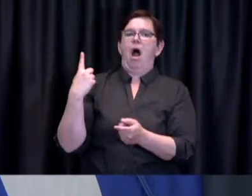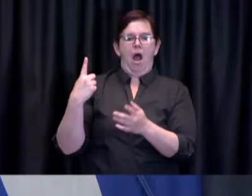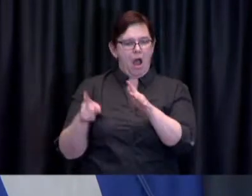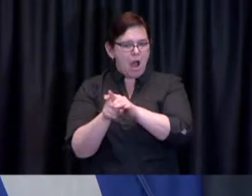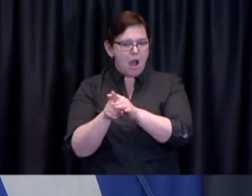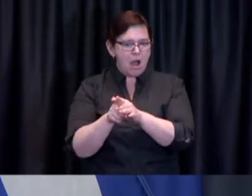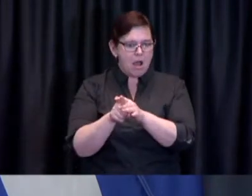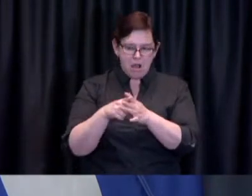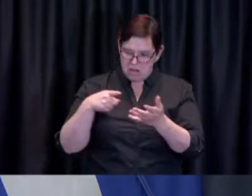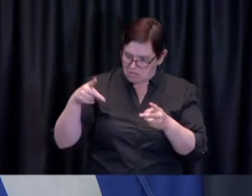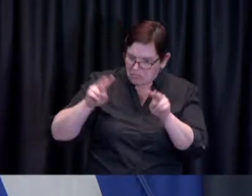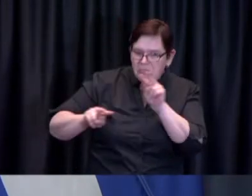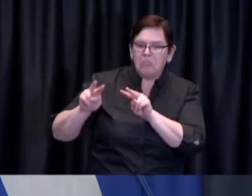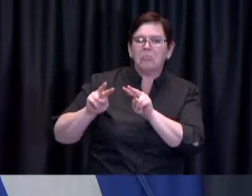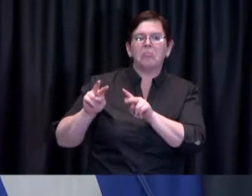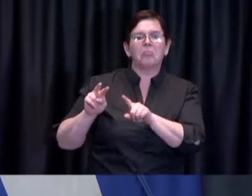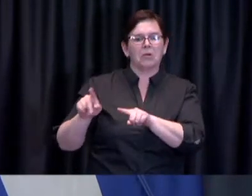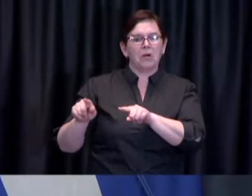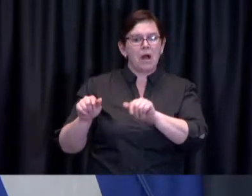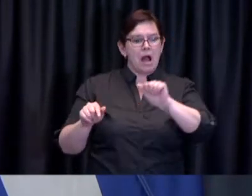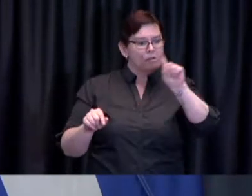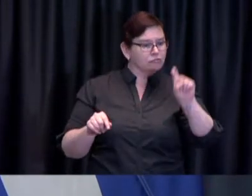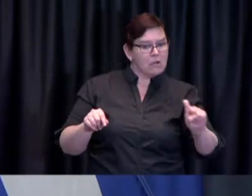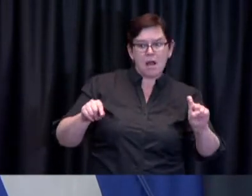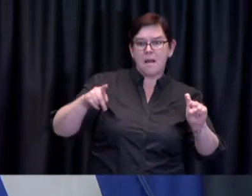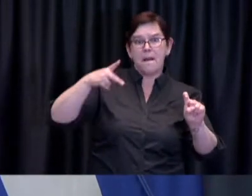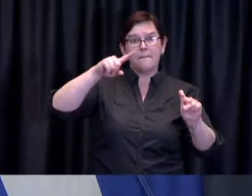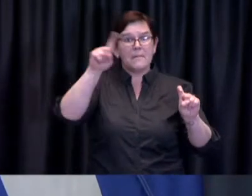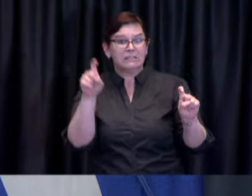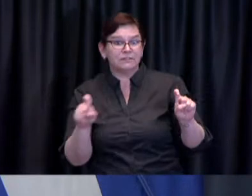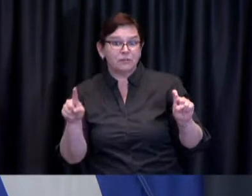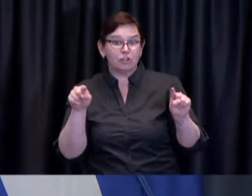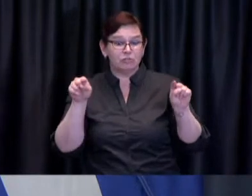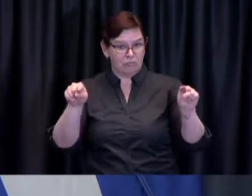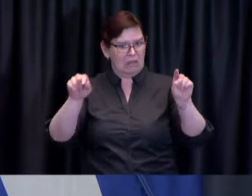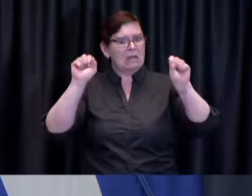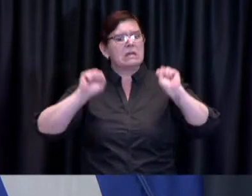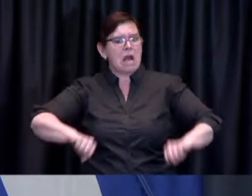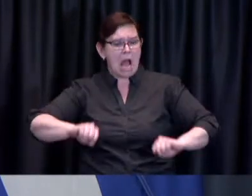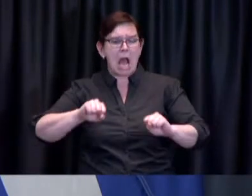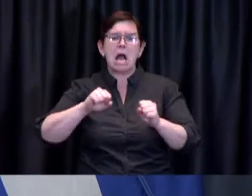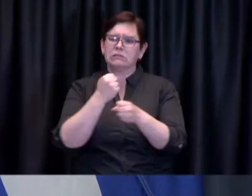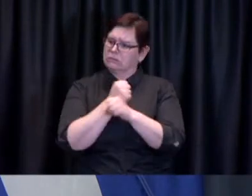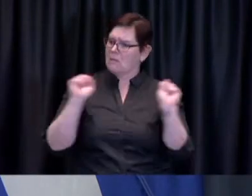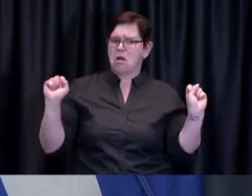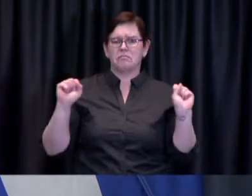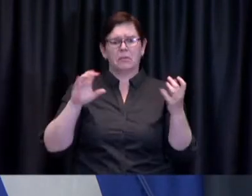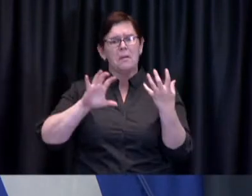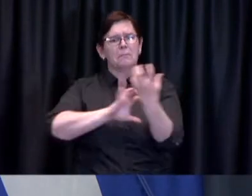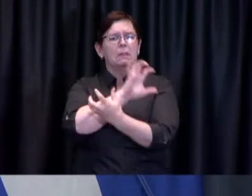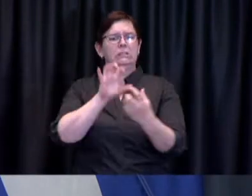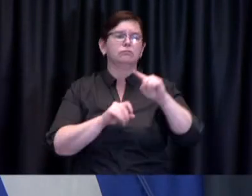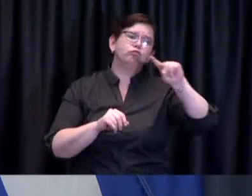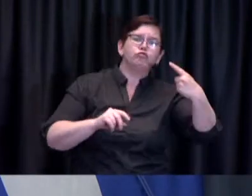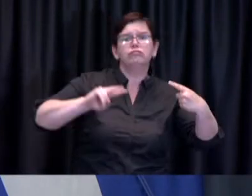AstraZeneca and Pfizer vaccines can be safely and effectively mixed as first and second doses